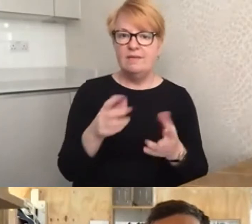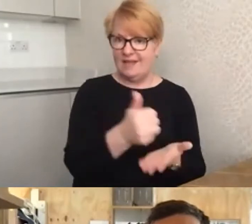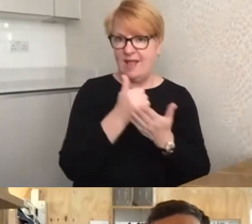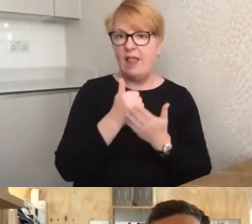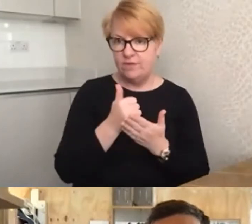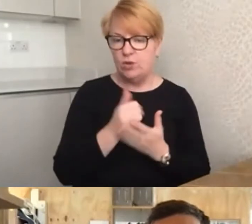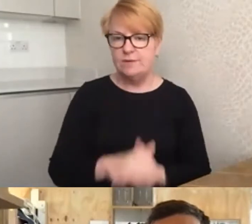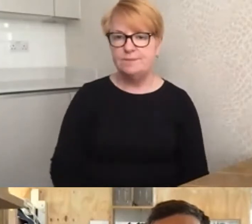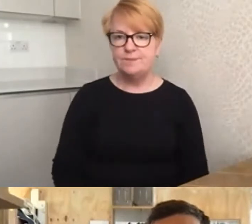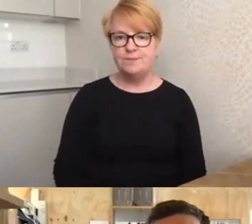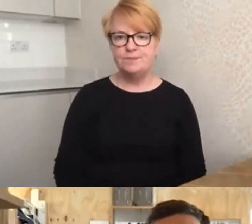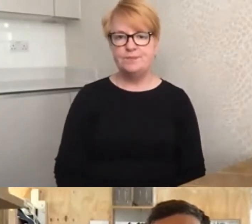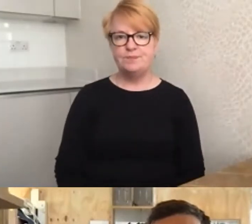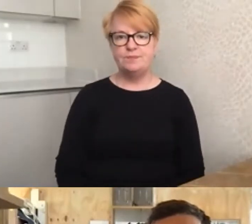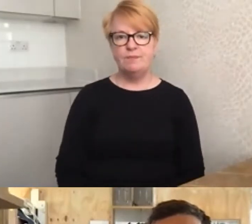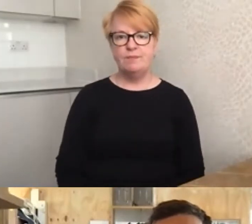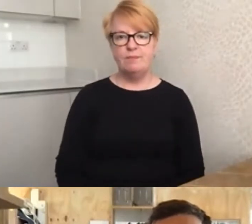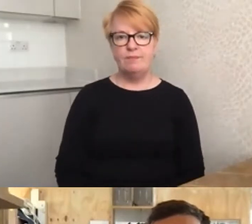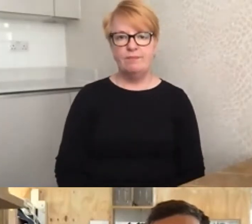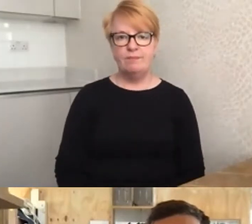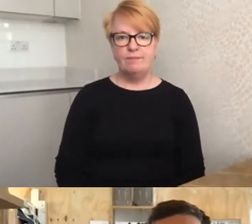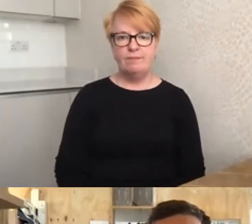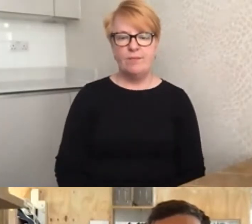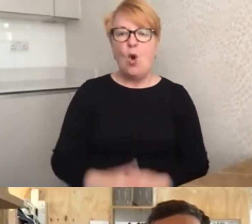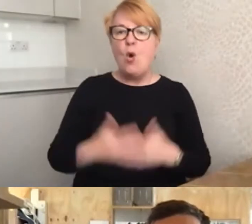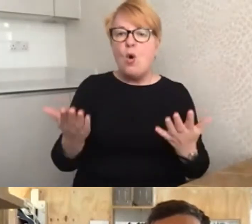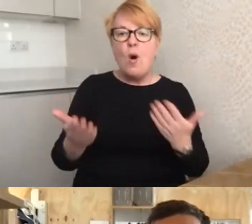And there's also ways of going into more established institutions